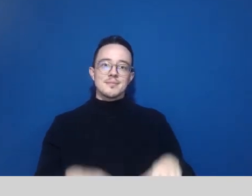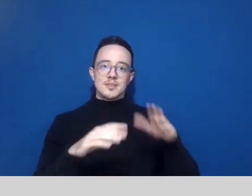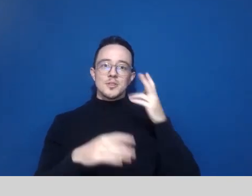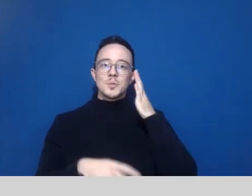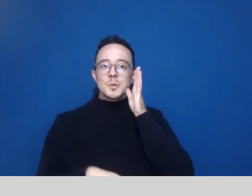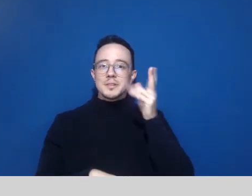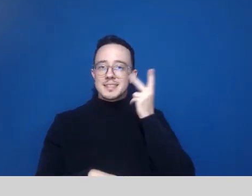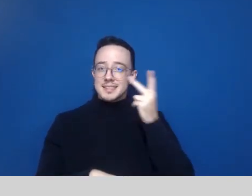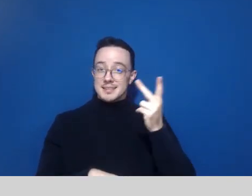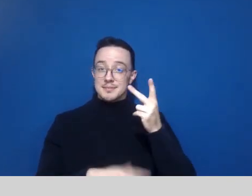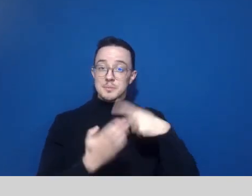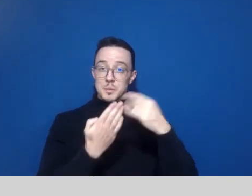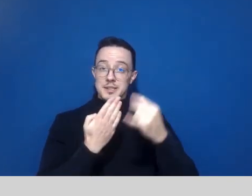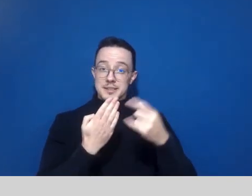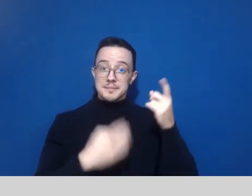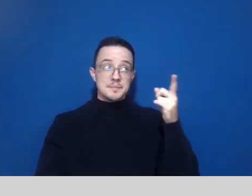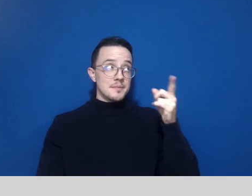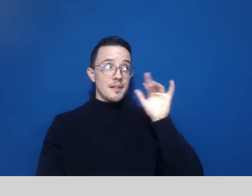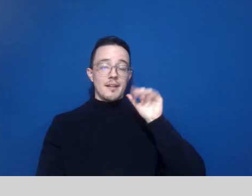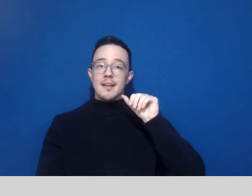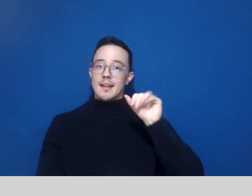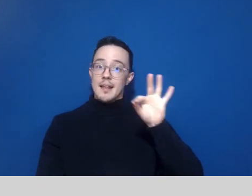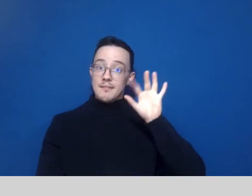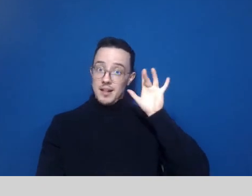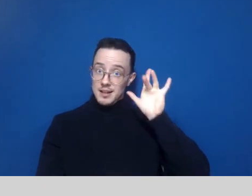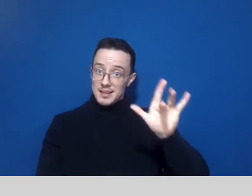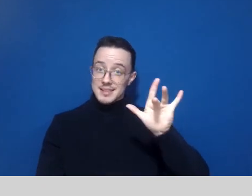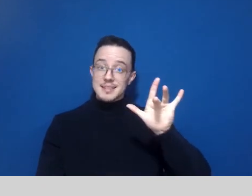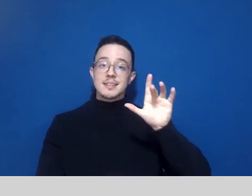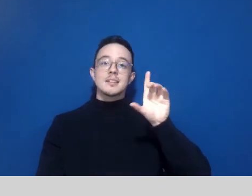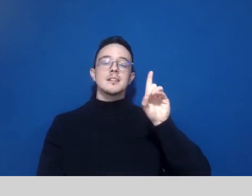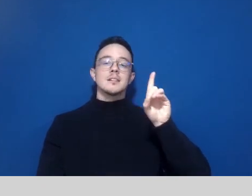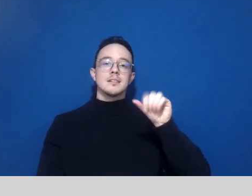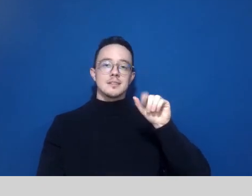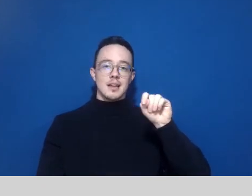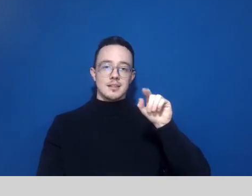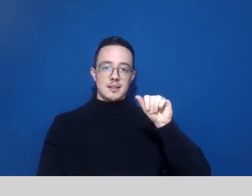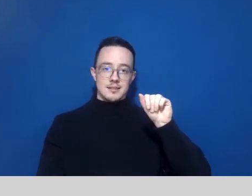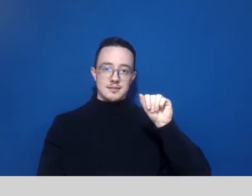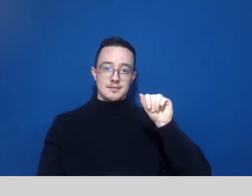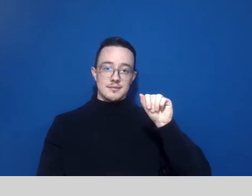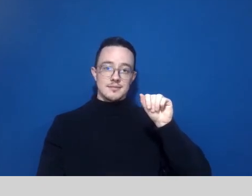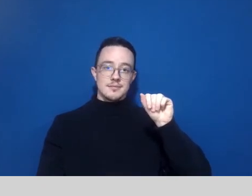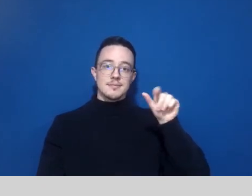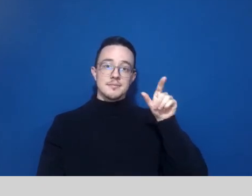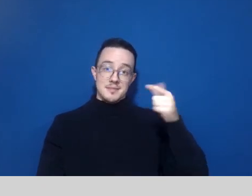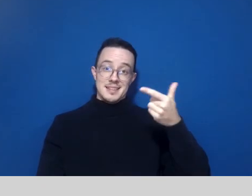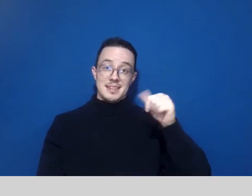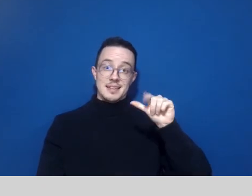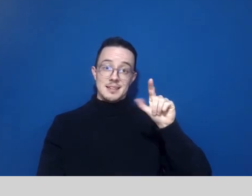for all of the Dog Sheep projects. If you head to the GitHub Datasette repository,